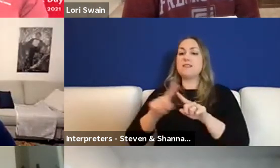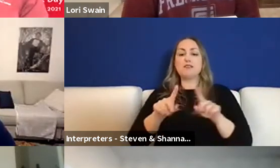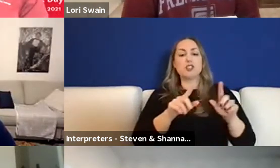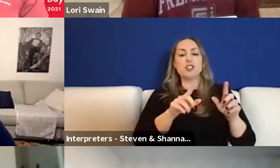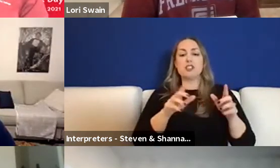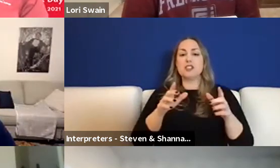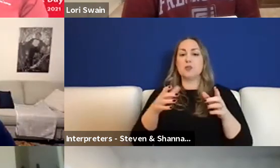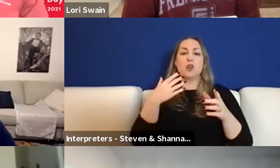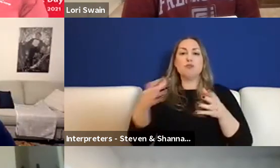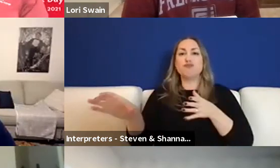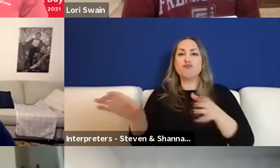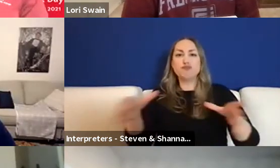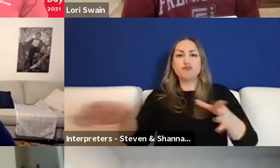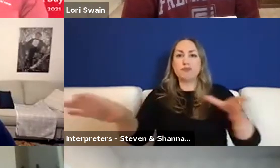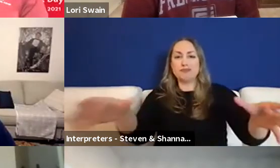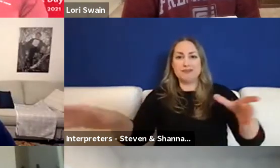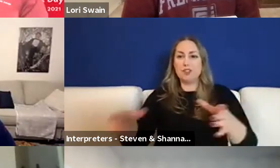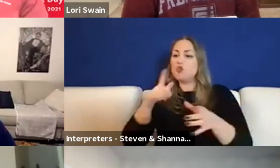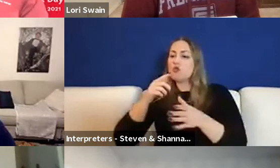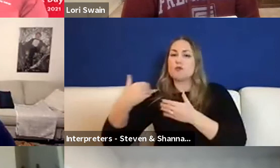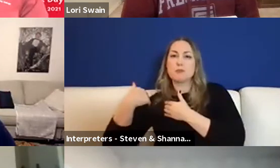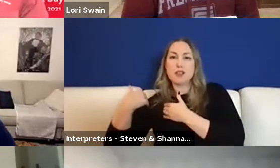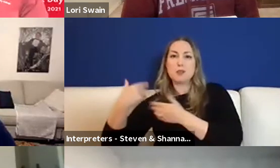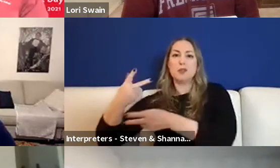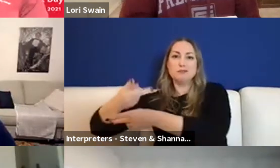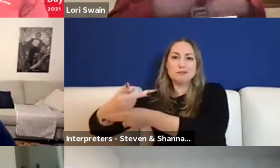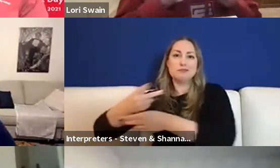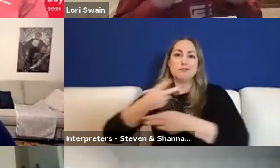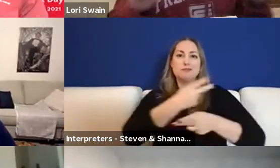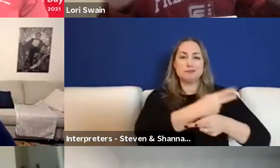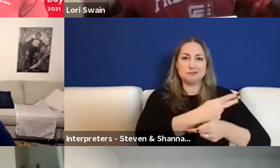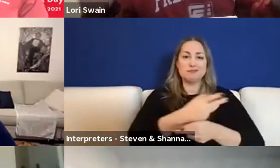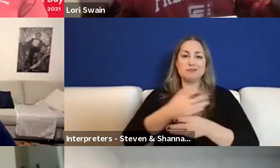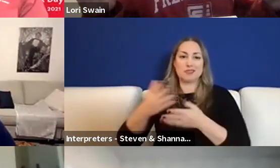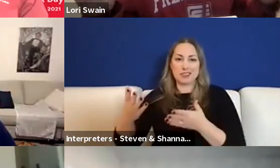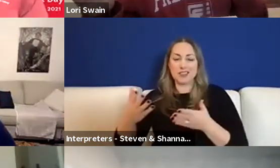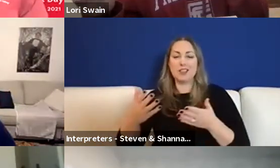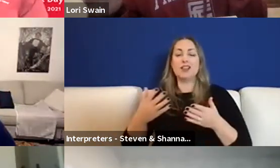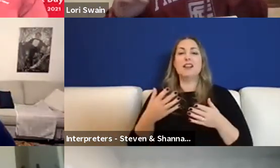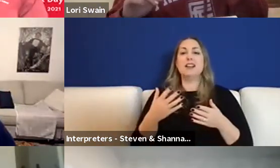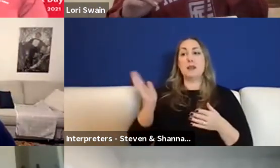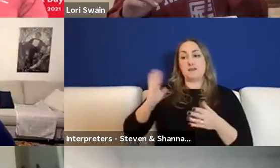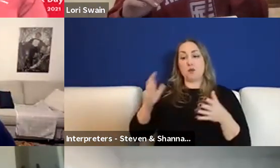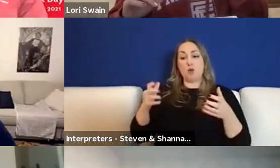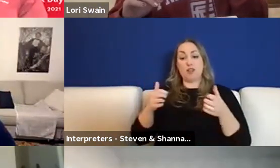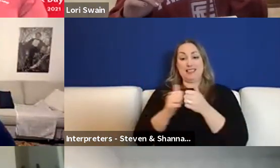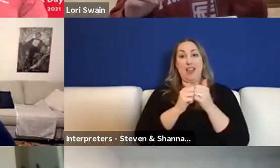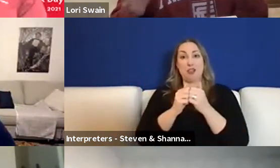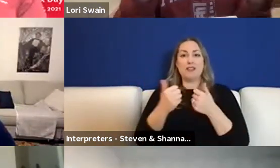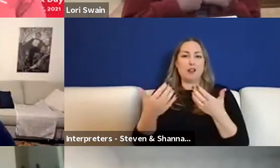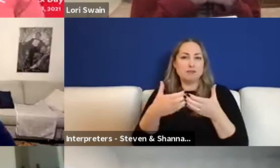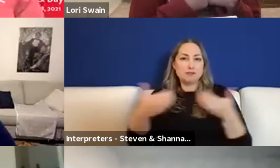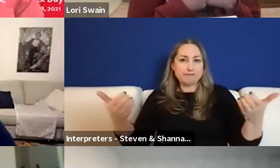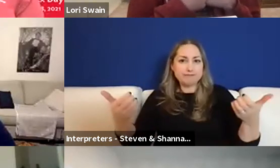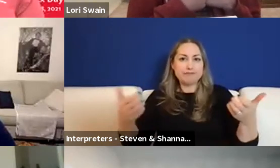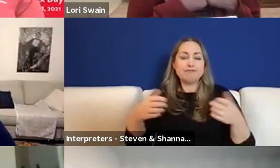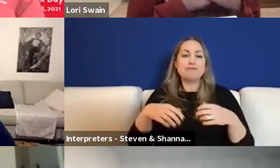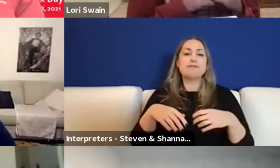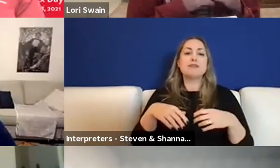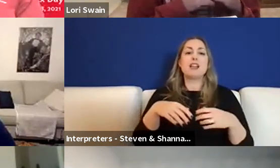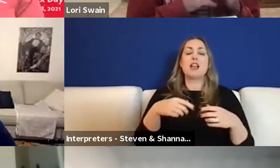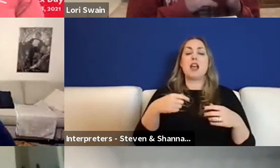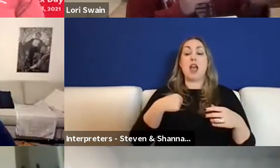And so this is the first semester that we've had them kind of separated out. And so we are and we've took on economics. And so this